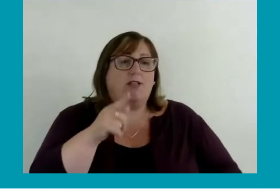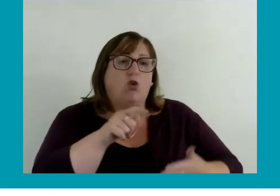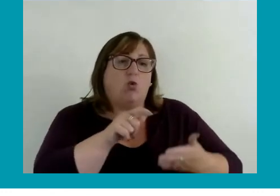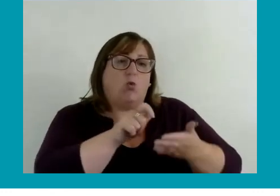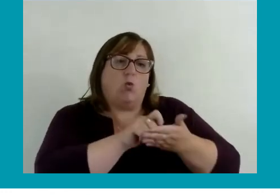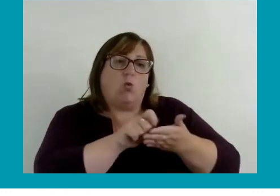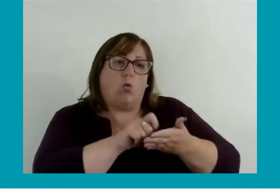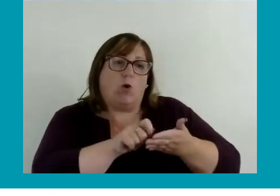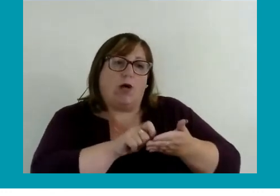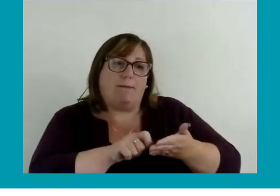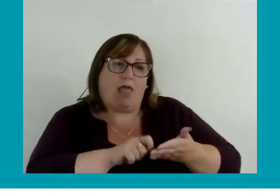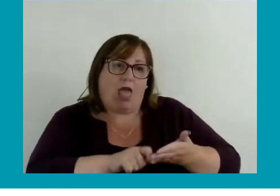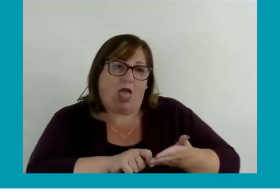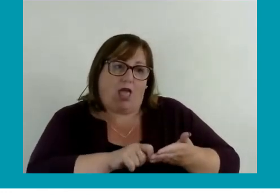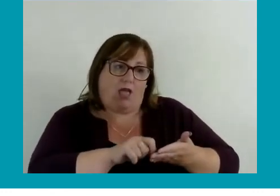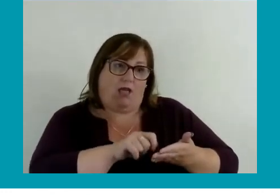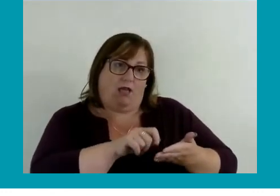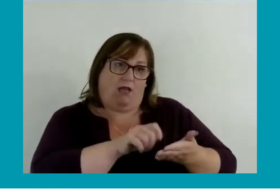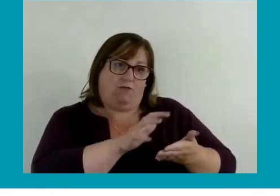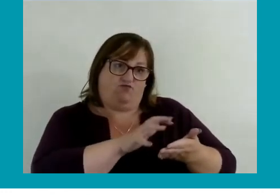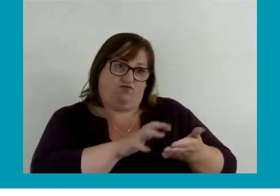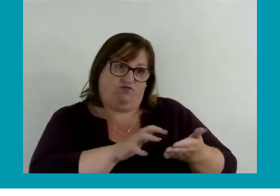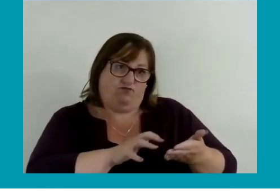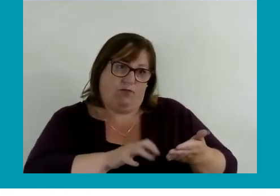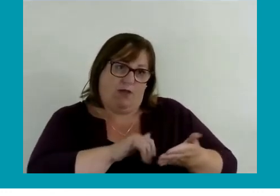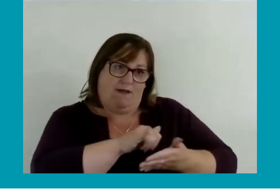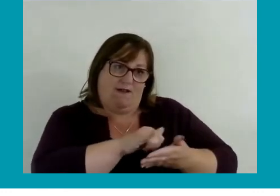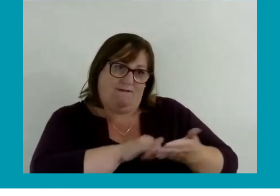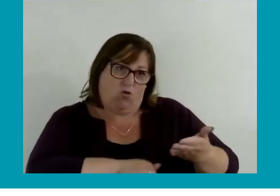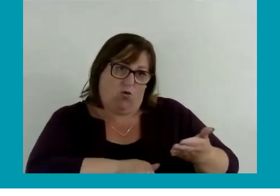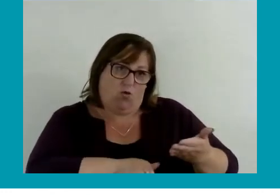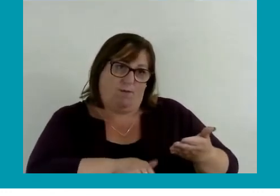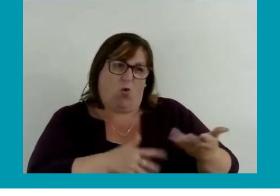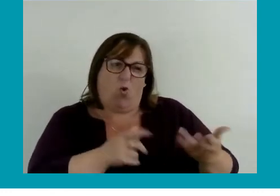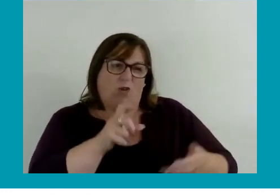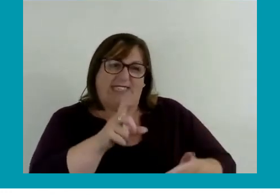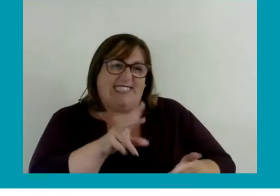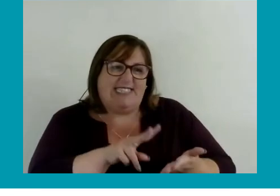that sits alongside it the key thing that we're looking for is do your skills and experience